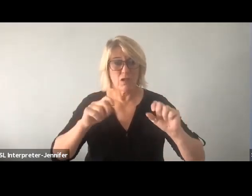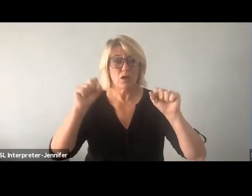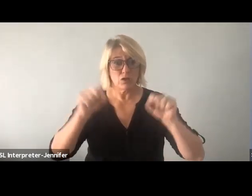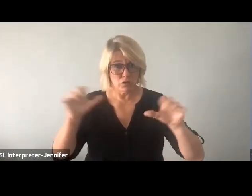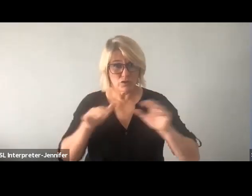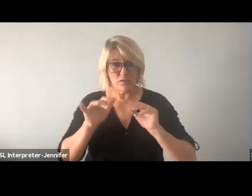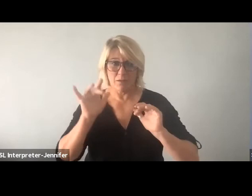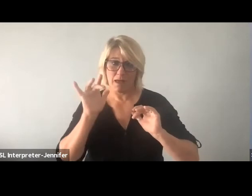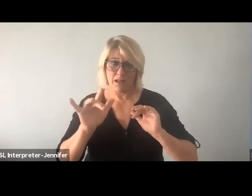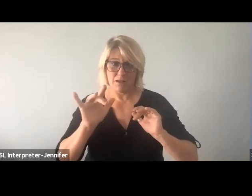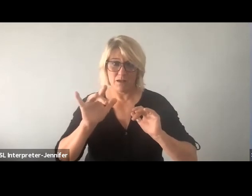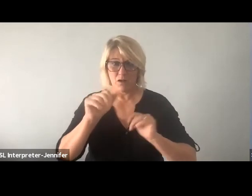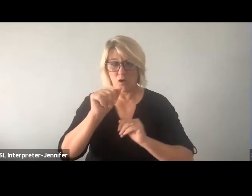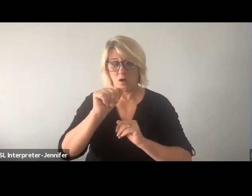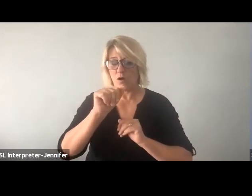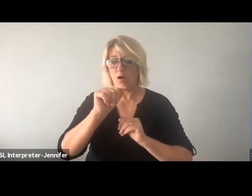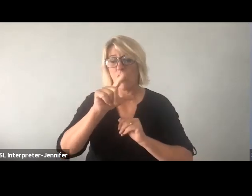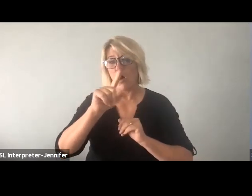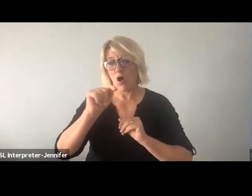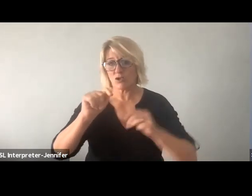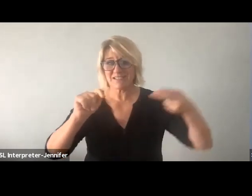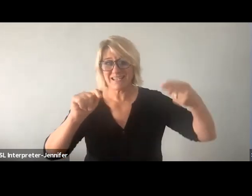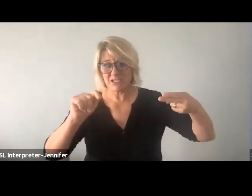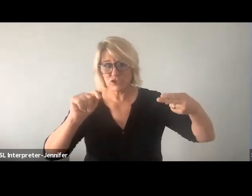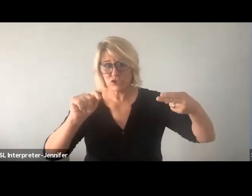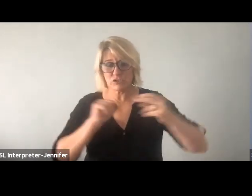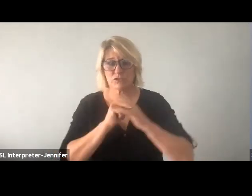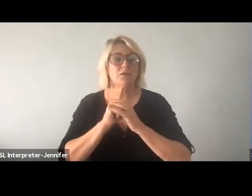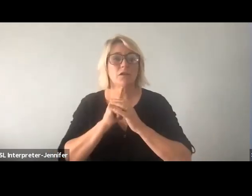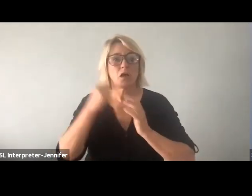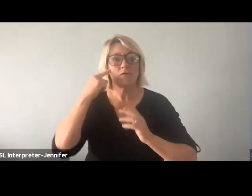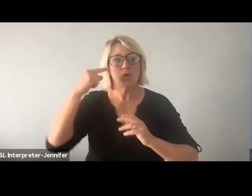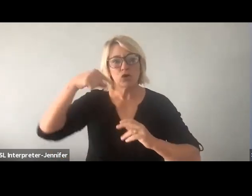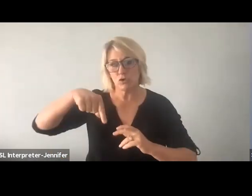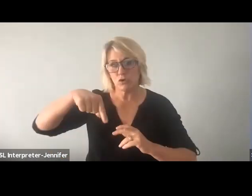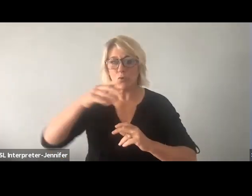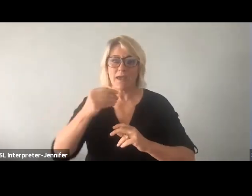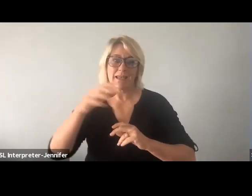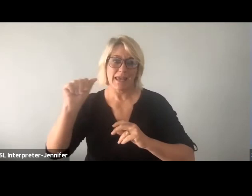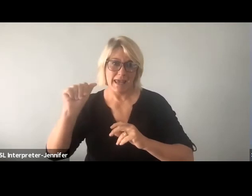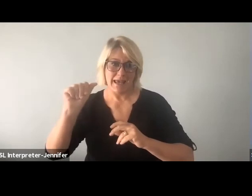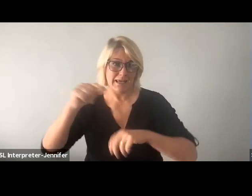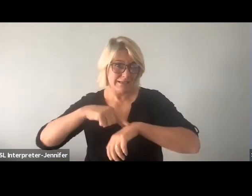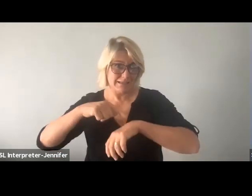bar. If you would like to turn the chat feature off, you are using a screen reader, you can do so by